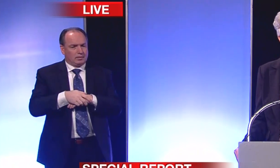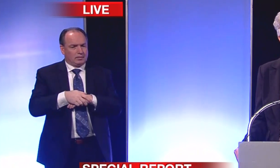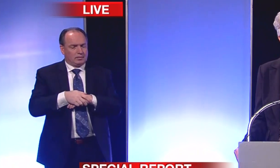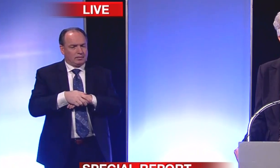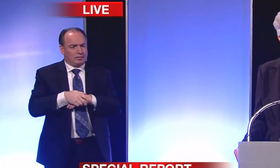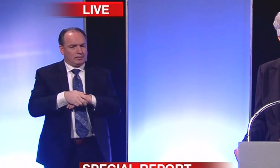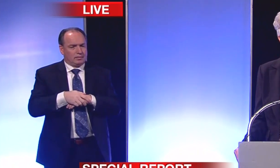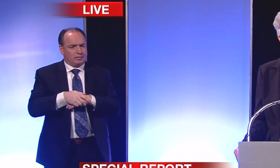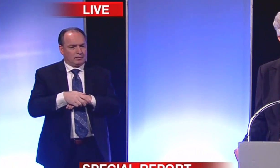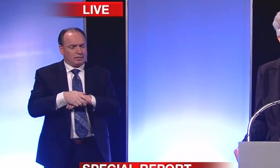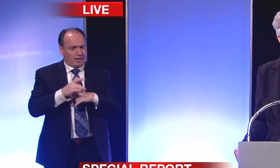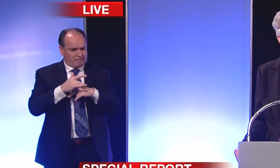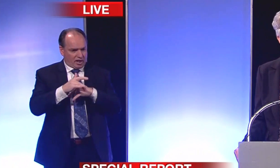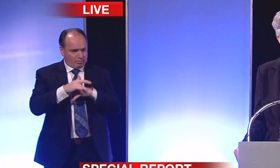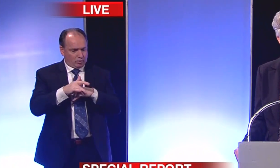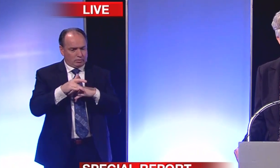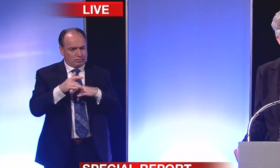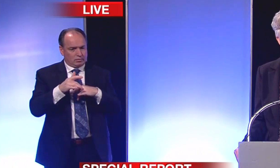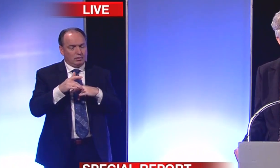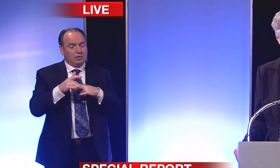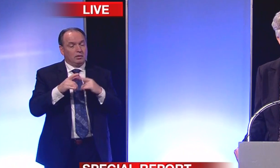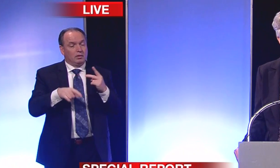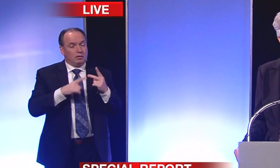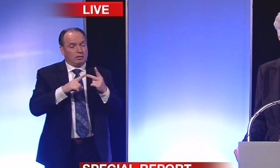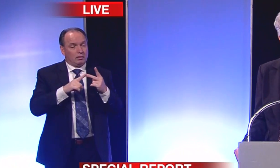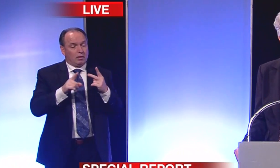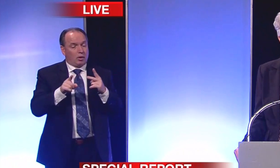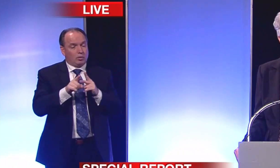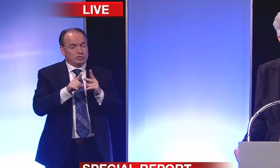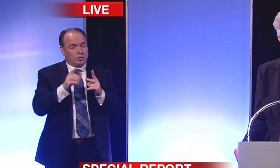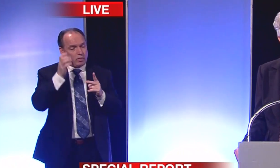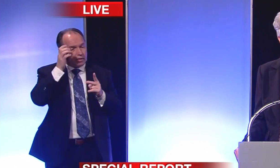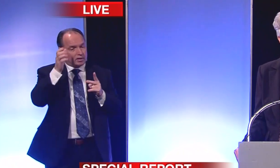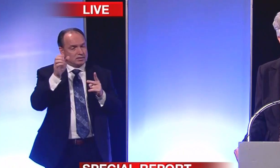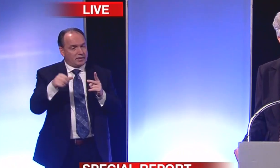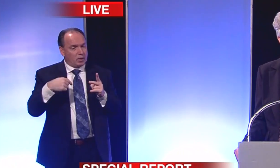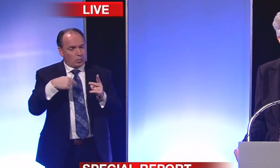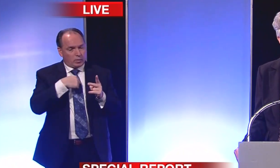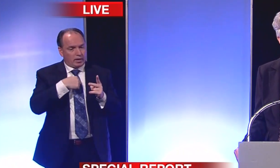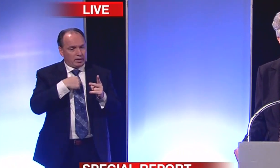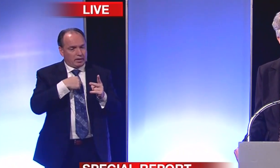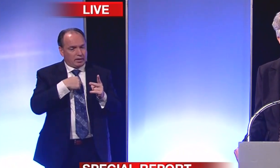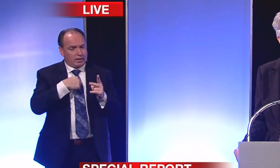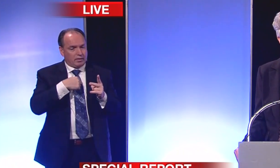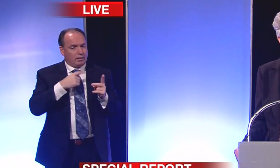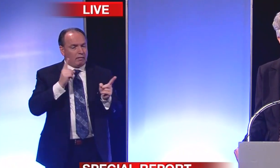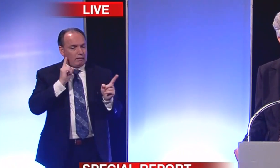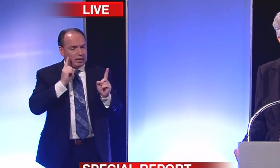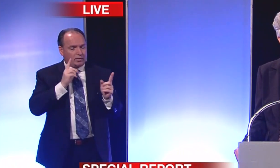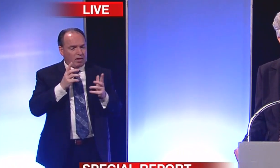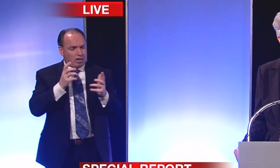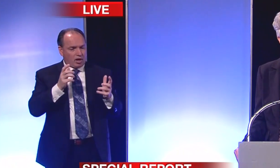THIS IS A QUESTION ABOUT PERSONAL PROTECTIVE EQUIPMENT.